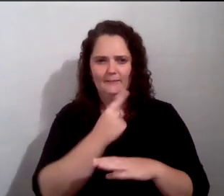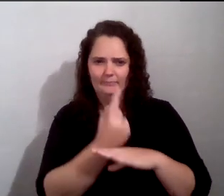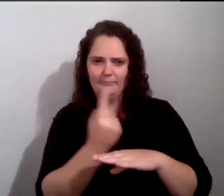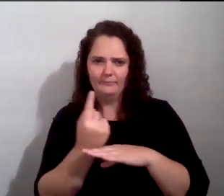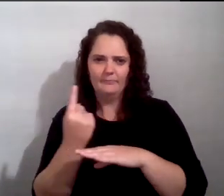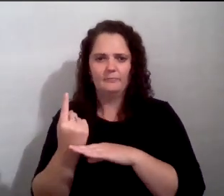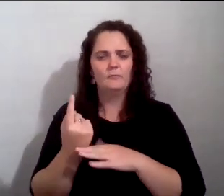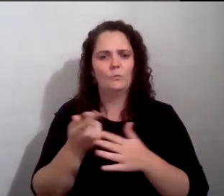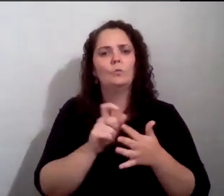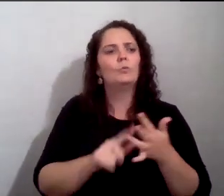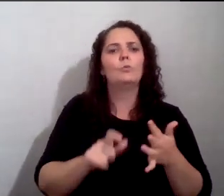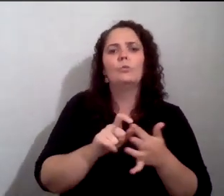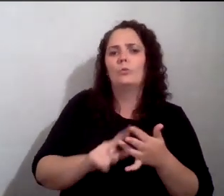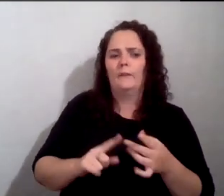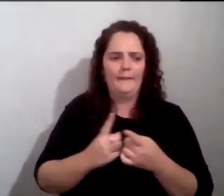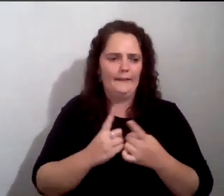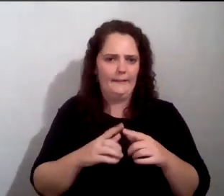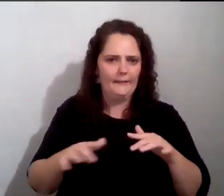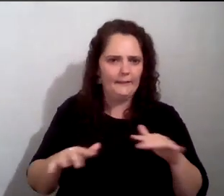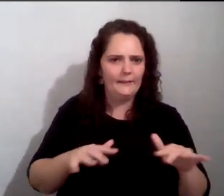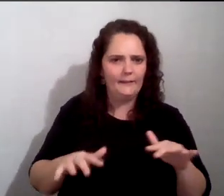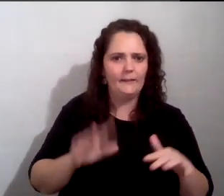occupied within the scene but they're not passive,